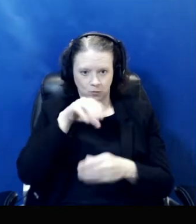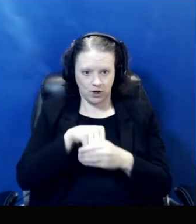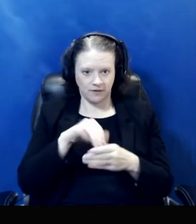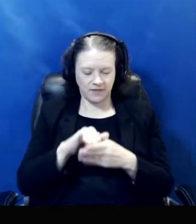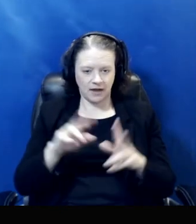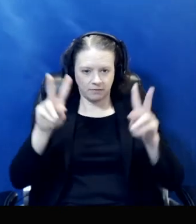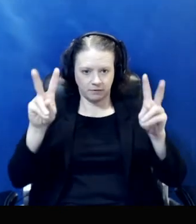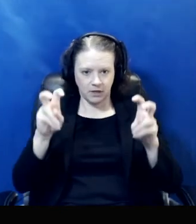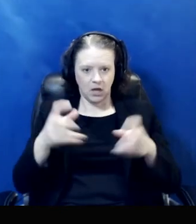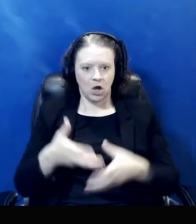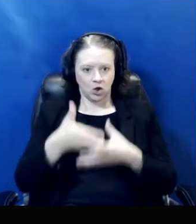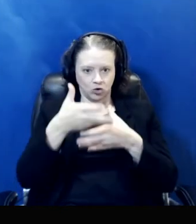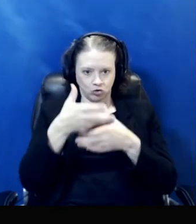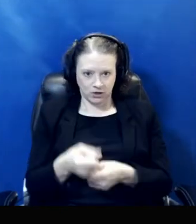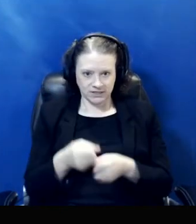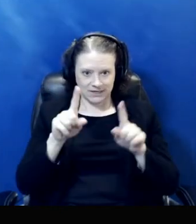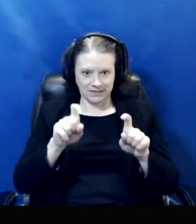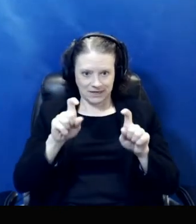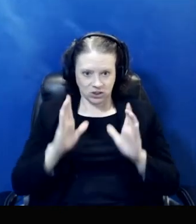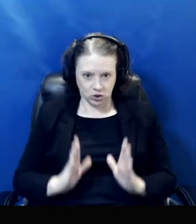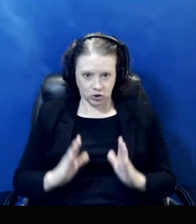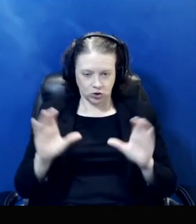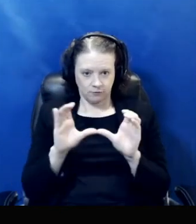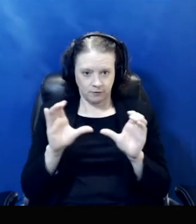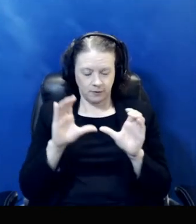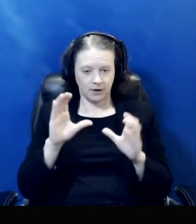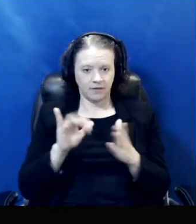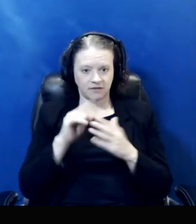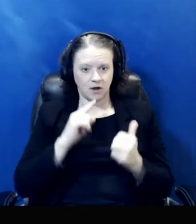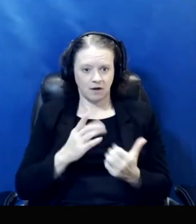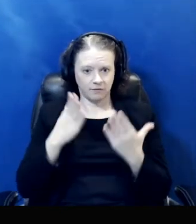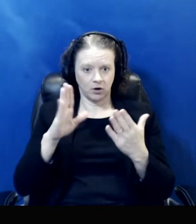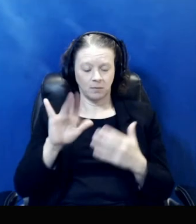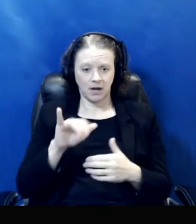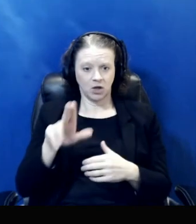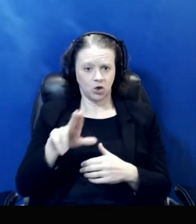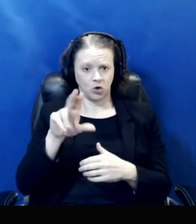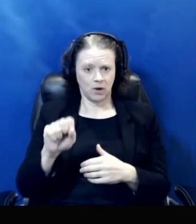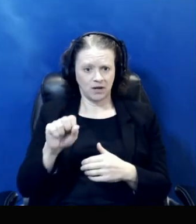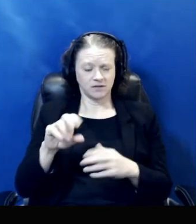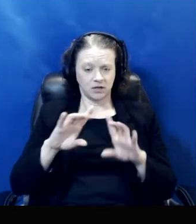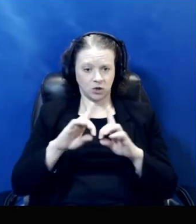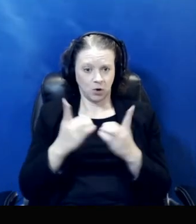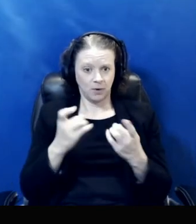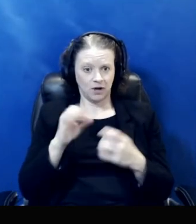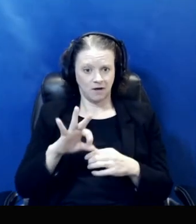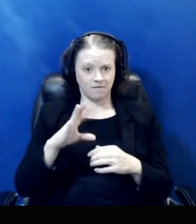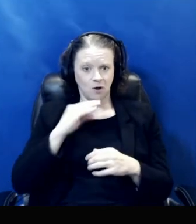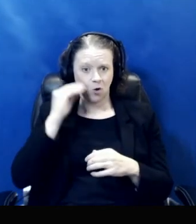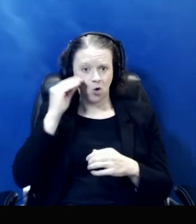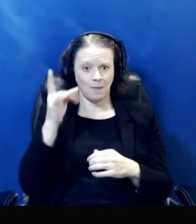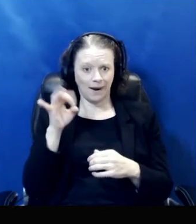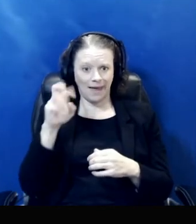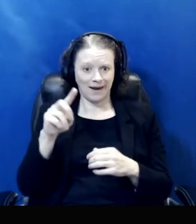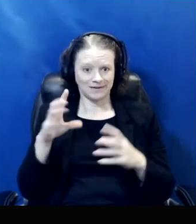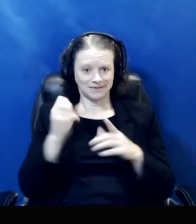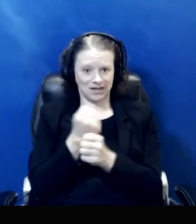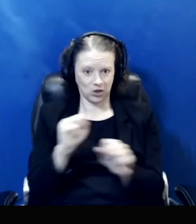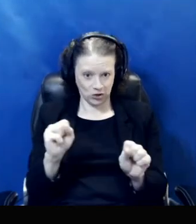which is offered by the US Department of Homeland Security I believe, to make sure that our testers are knowledgeable in the area.